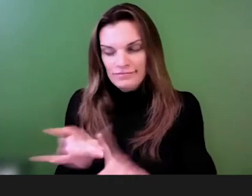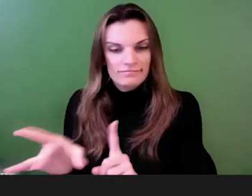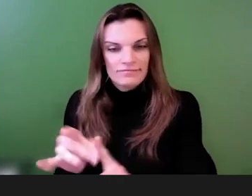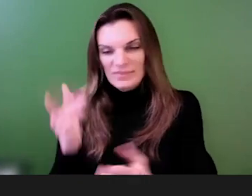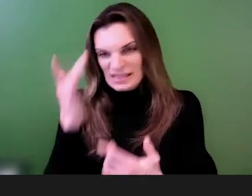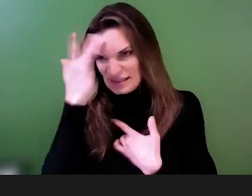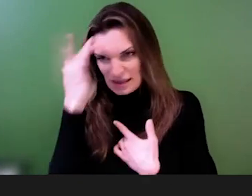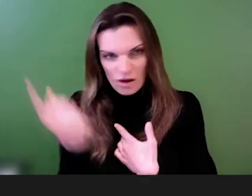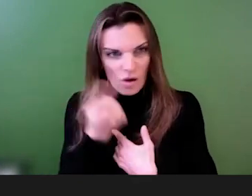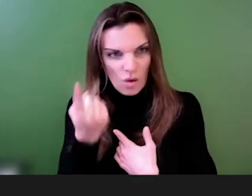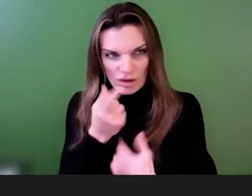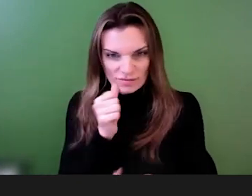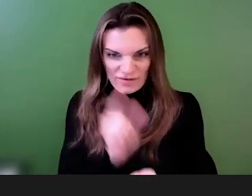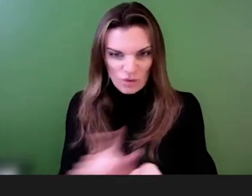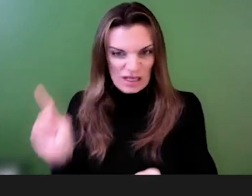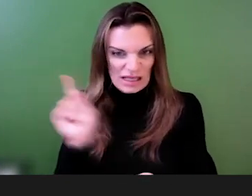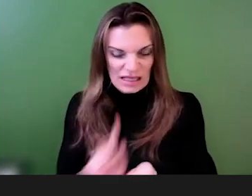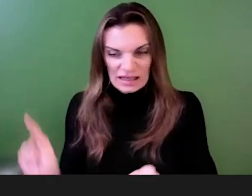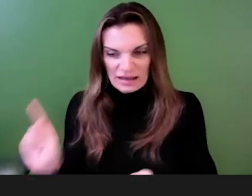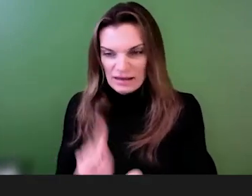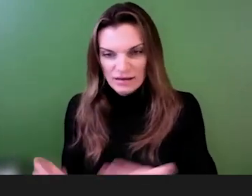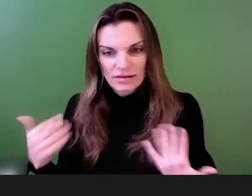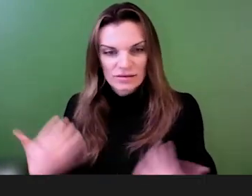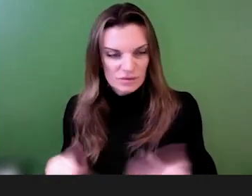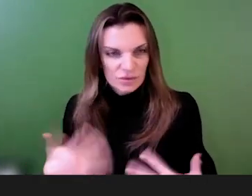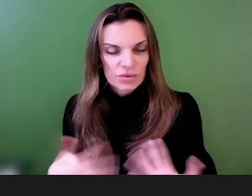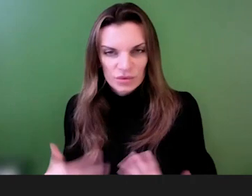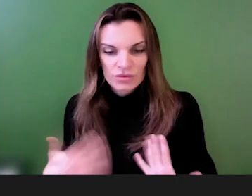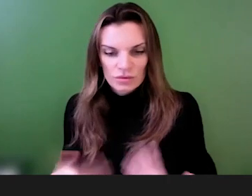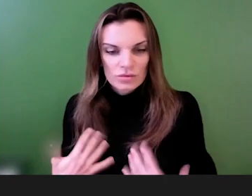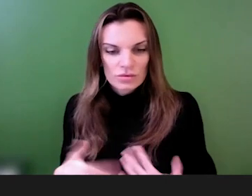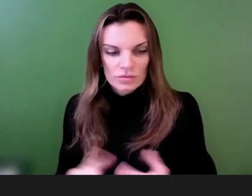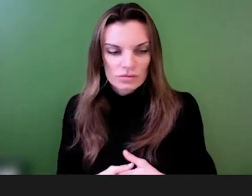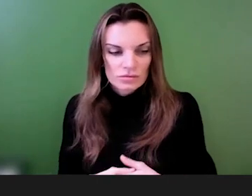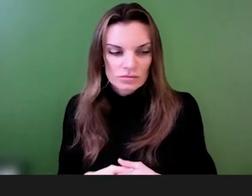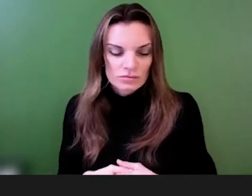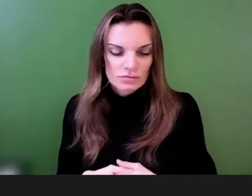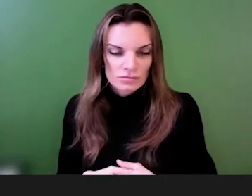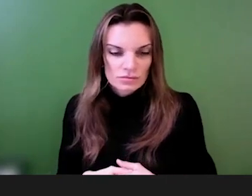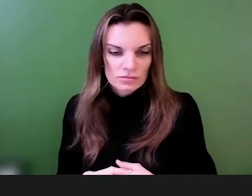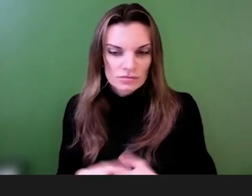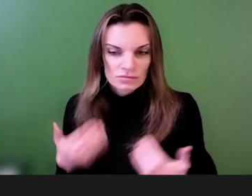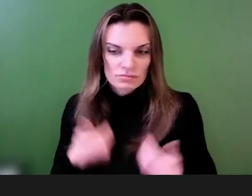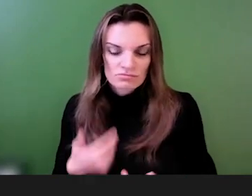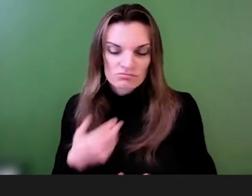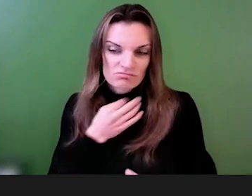is not a week that goes by that I don't have something. And I was wondering if that is being